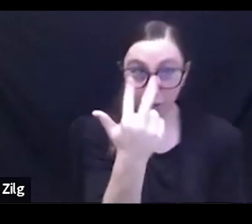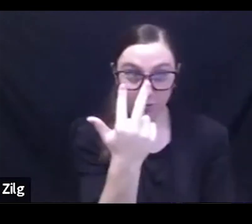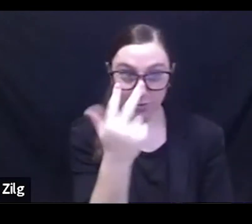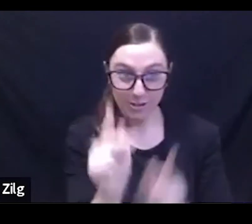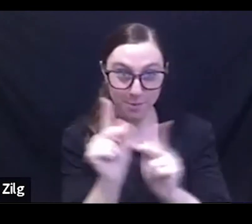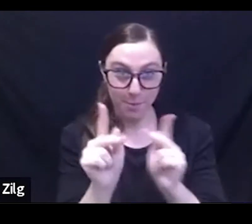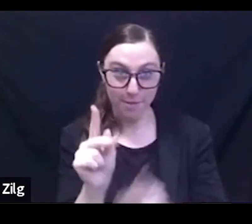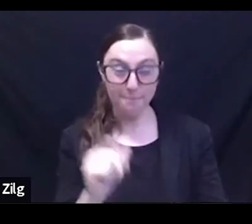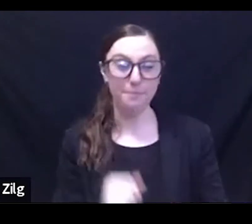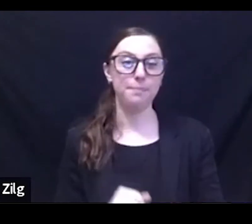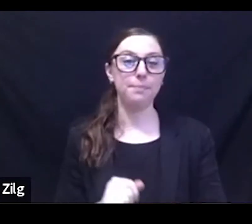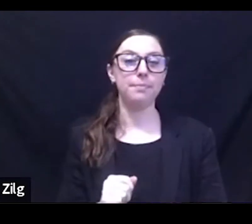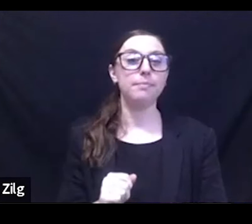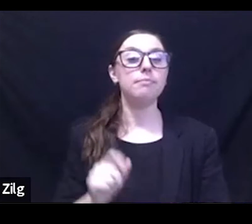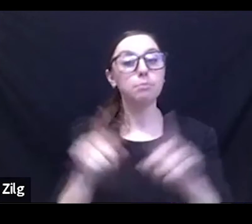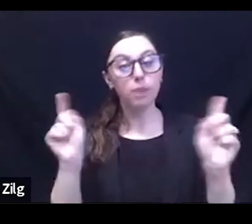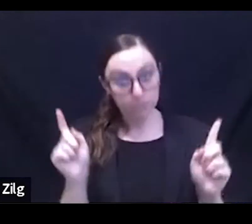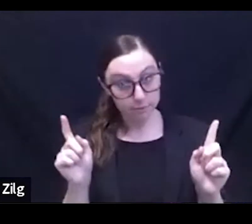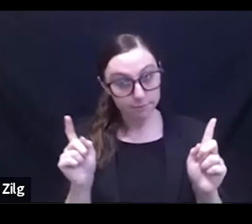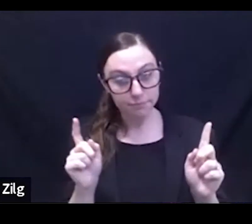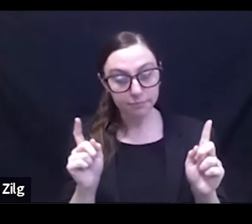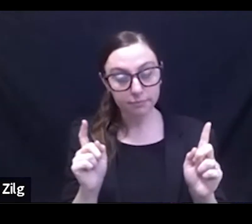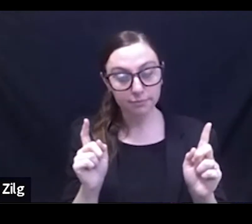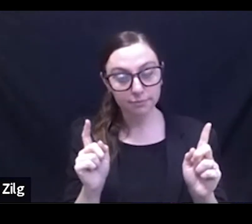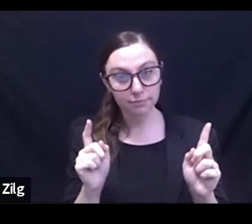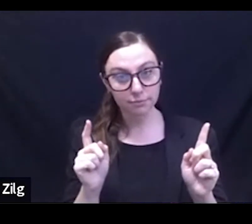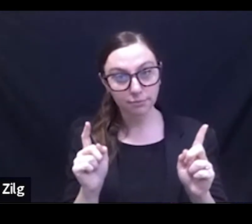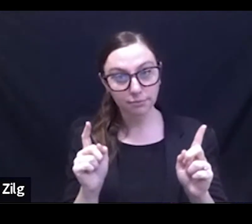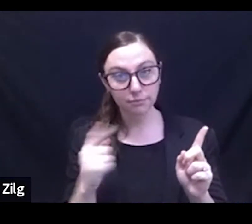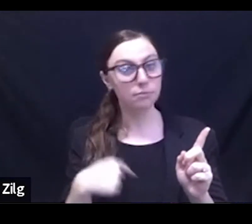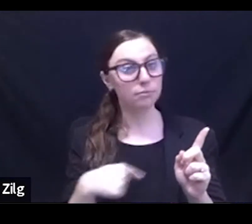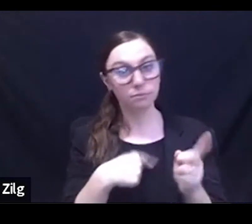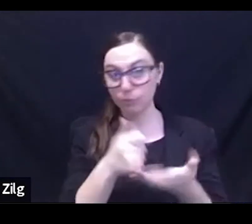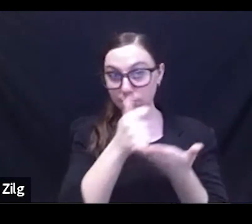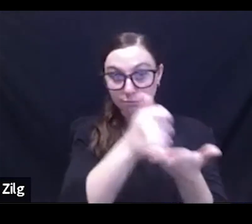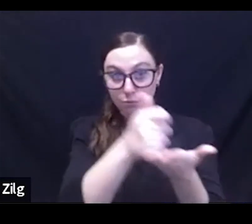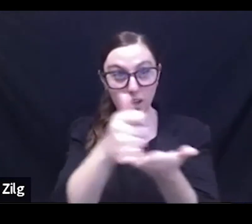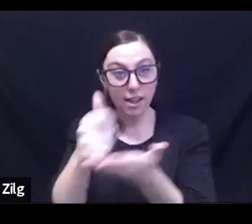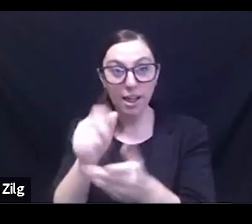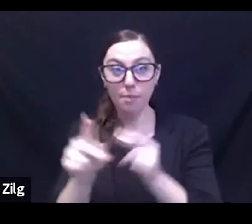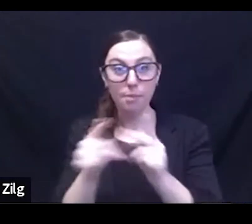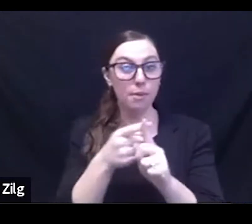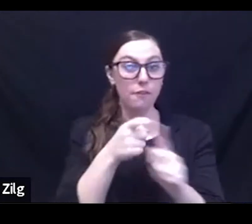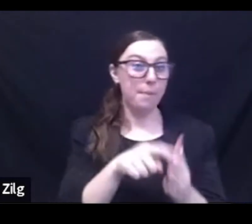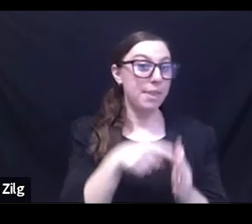us, but we help people from the opening of a case to the